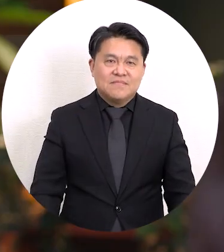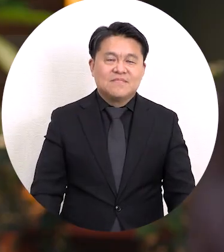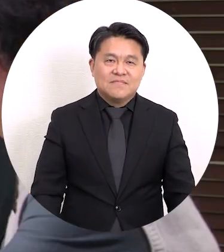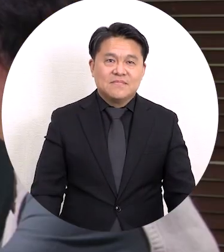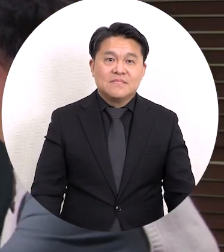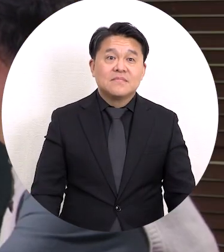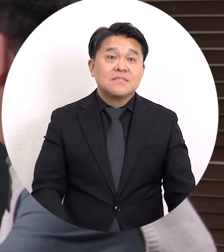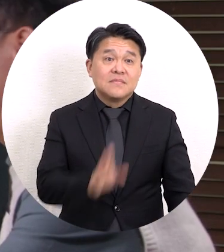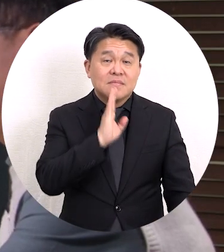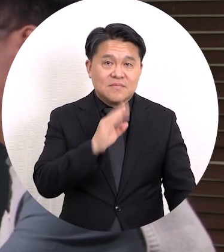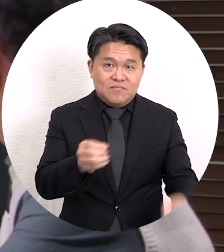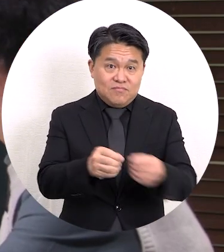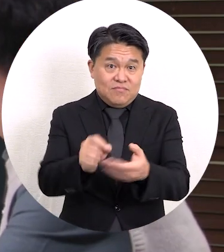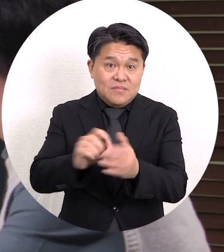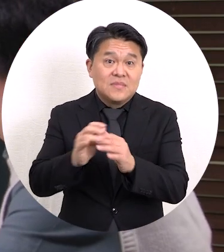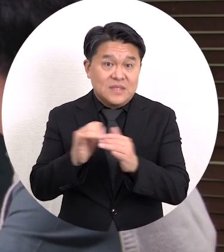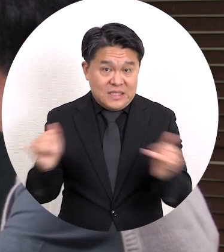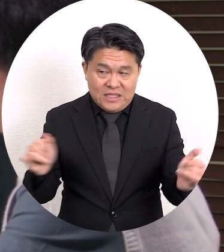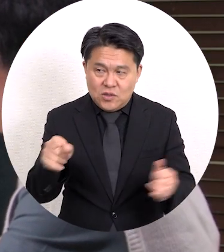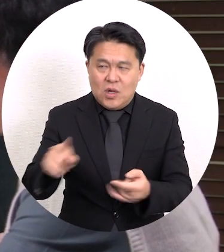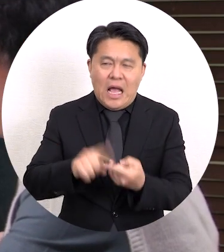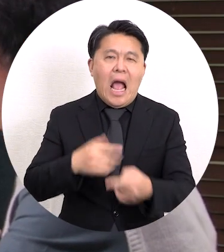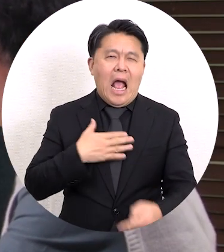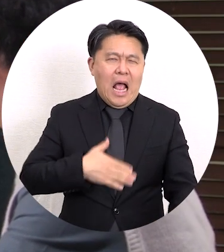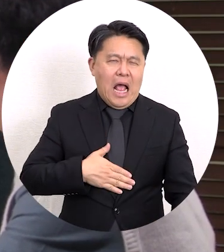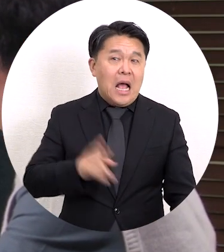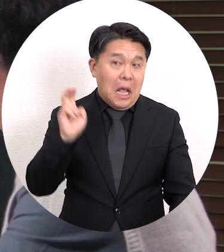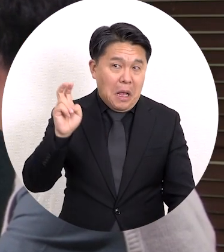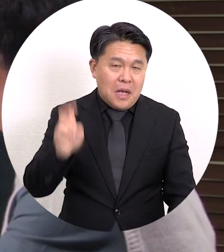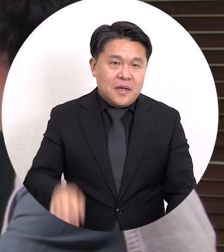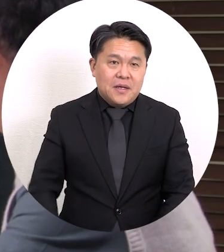It seems that literary figures also understood this power of music.